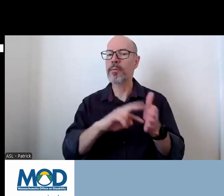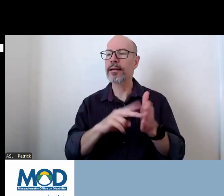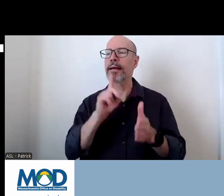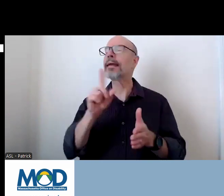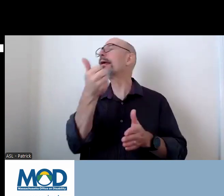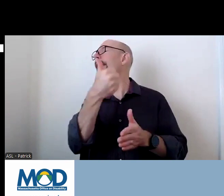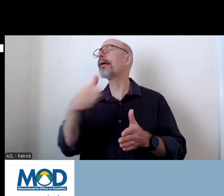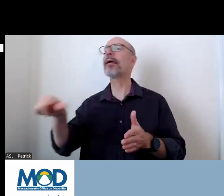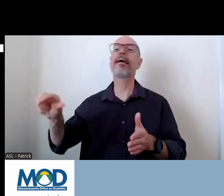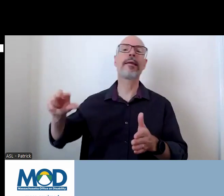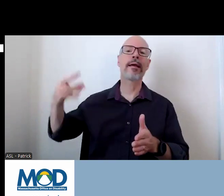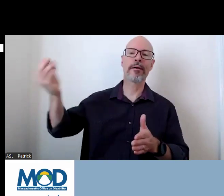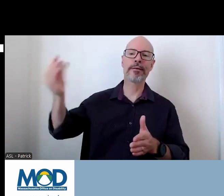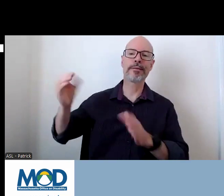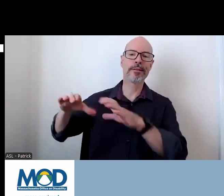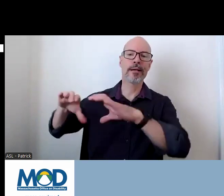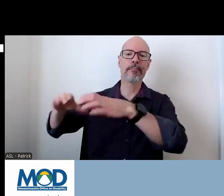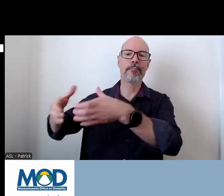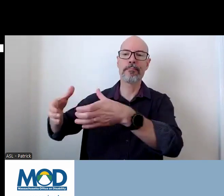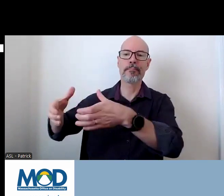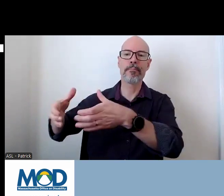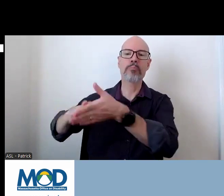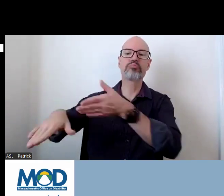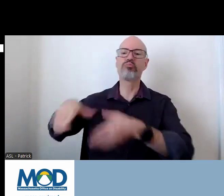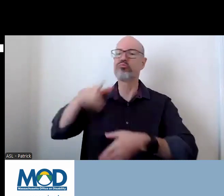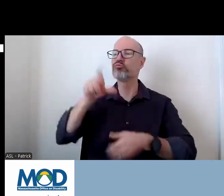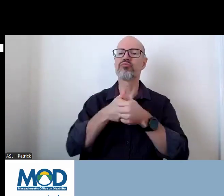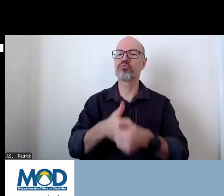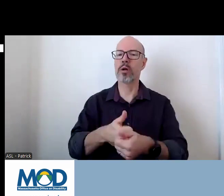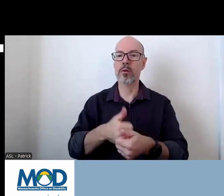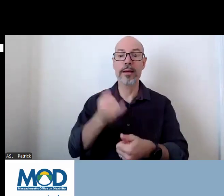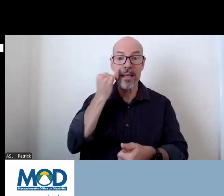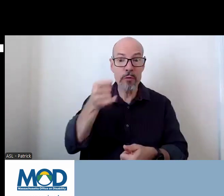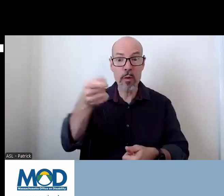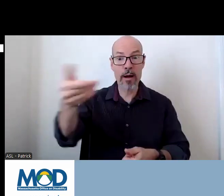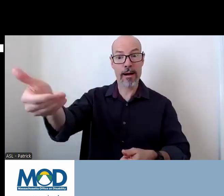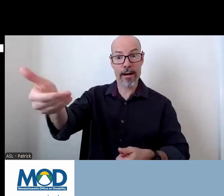If you're hiring a third-party or a vendor that is serving as an agent for your entity, you